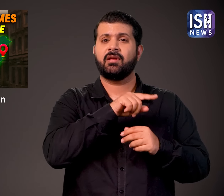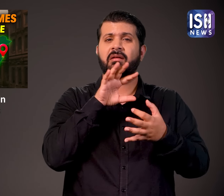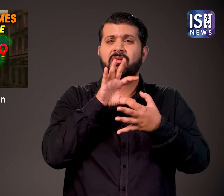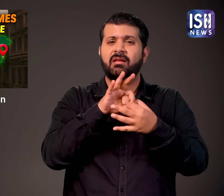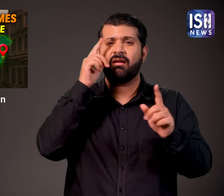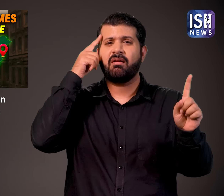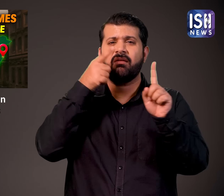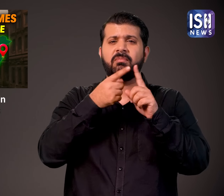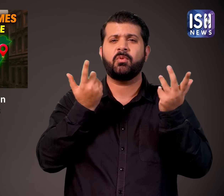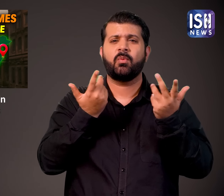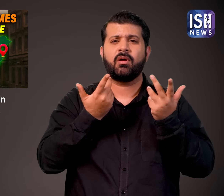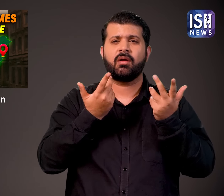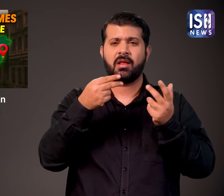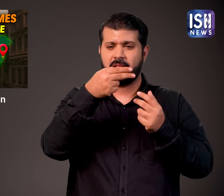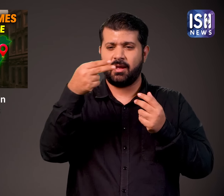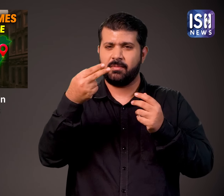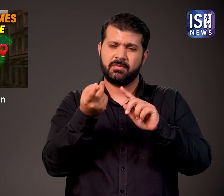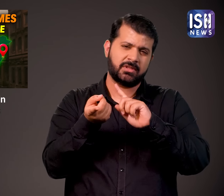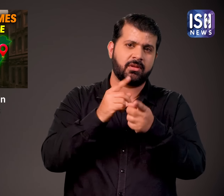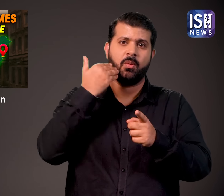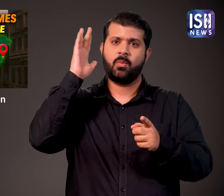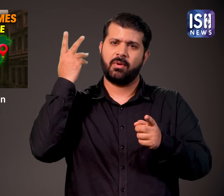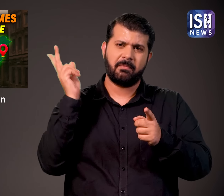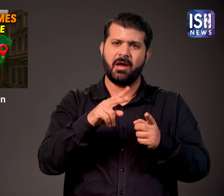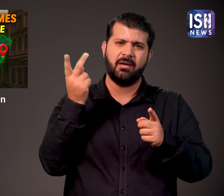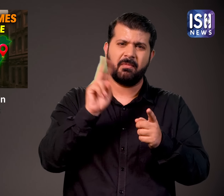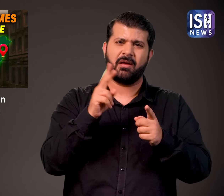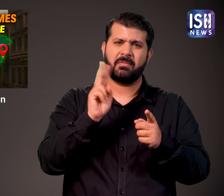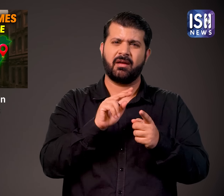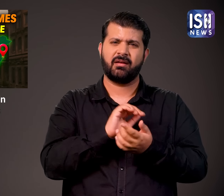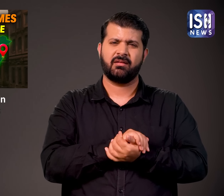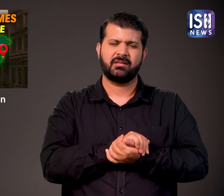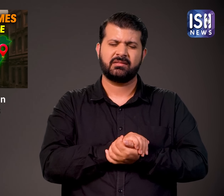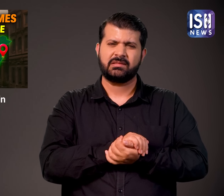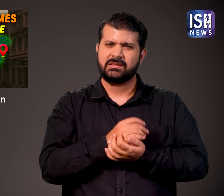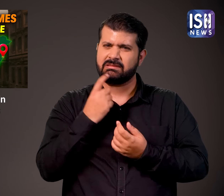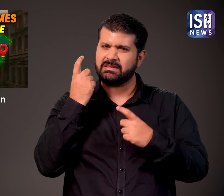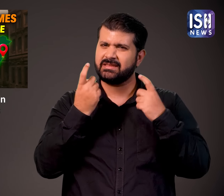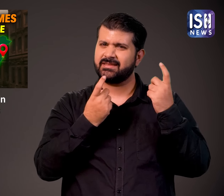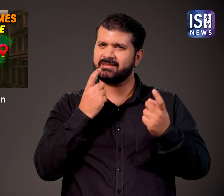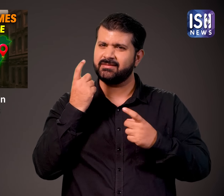Why are old names being restored?